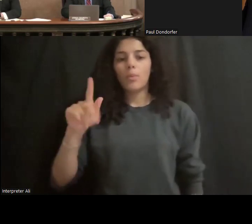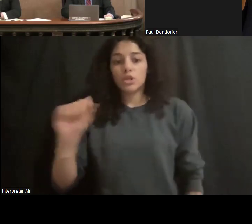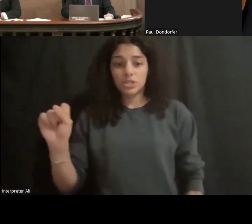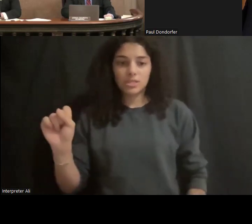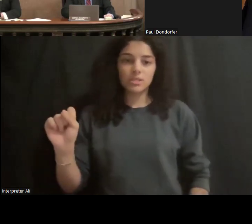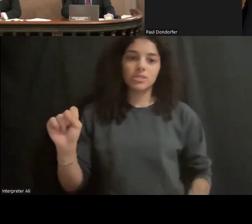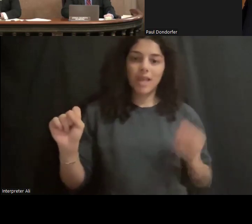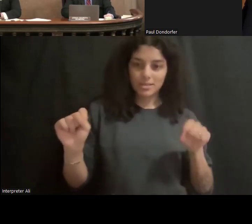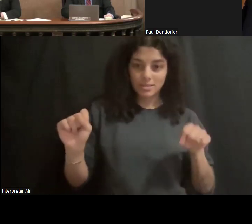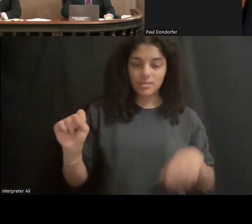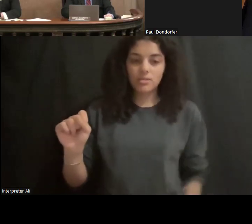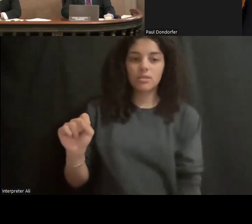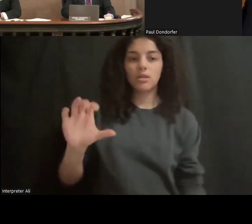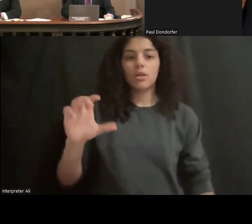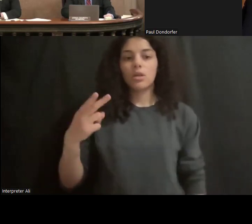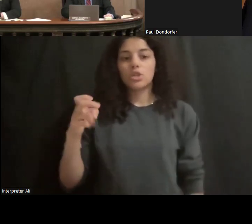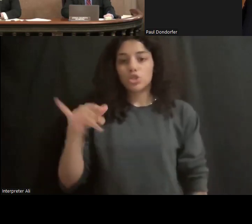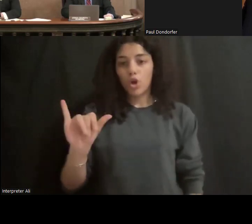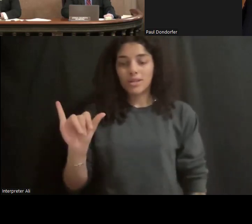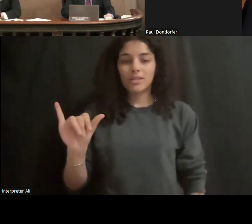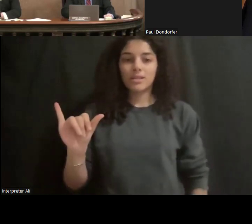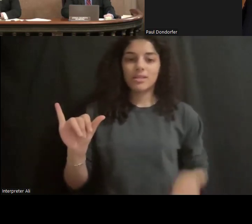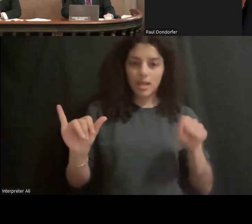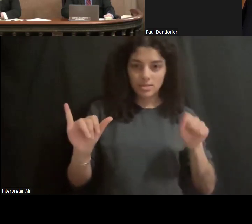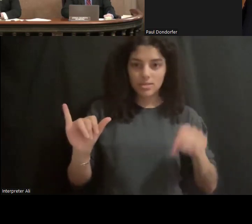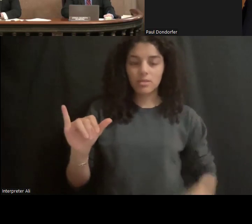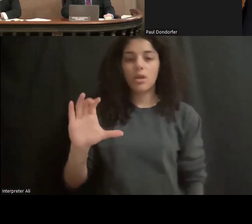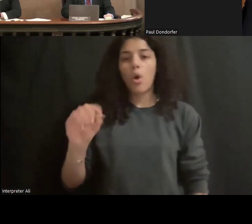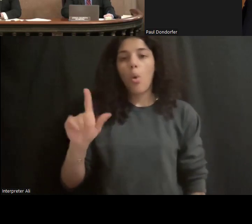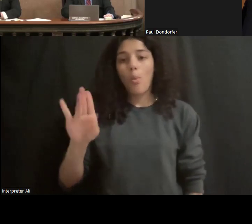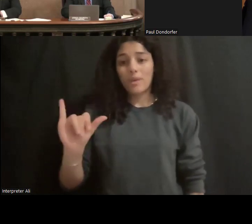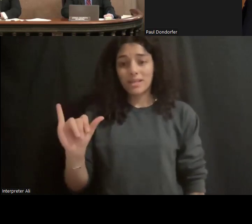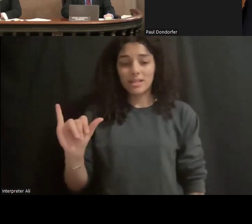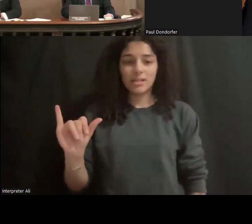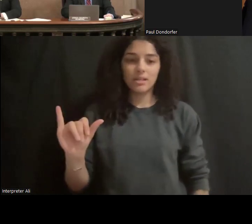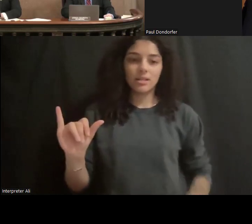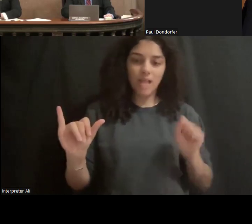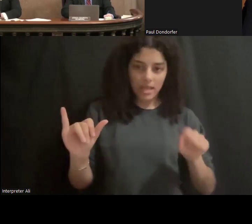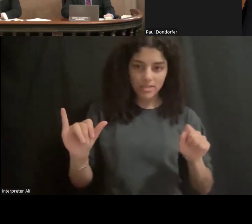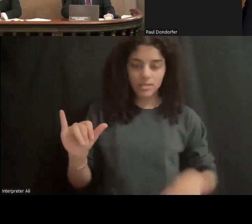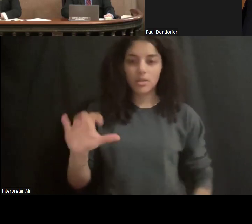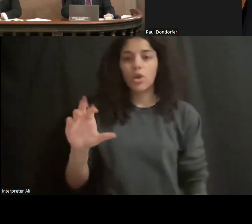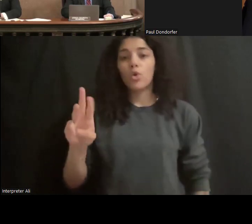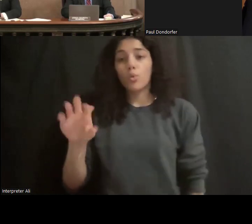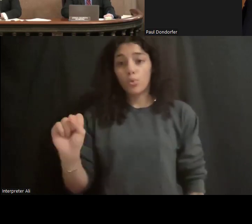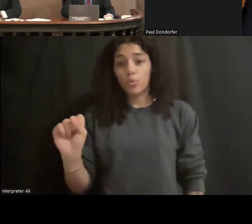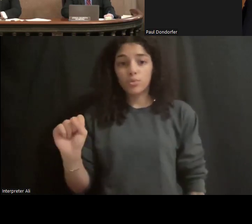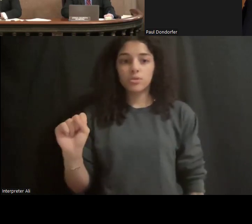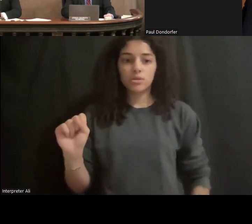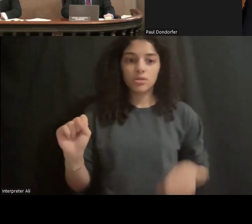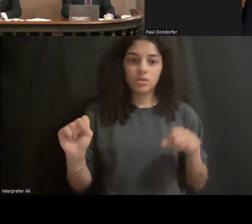Burgess votes yes Mr Chardy Mr Chardy votes yes Mr Kby Mr Kby votes yes Mr Cruz Mr Cruz votes